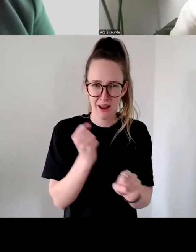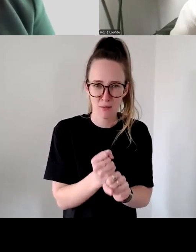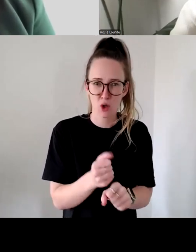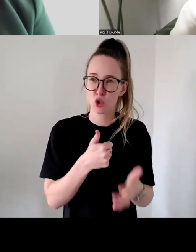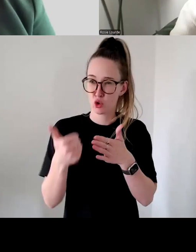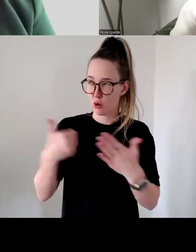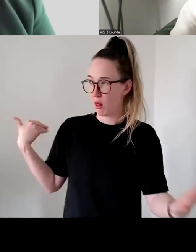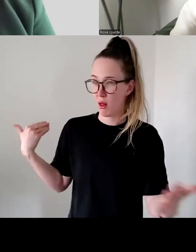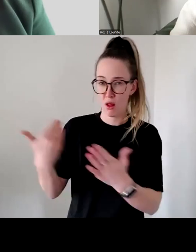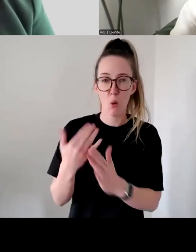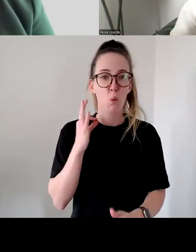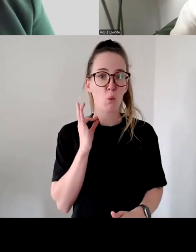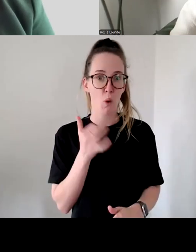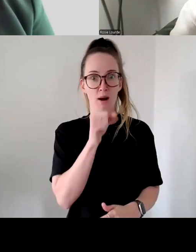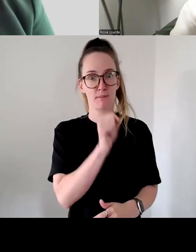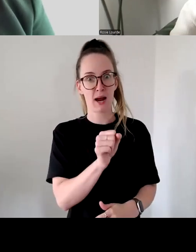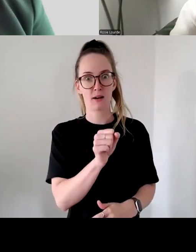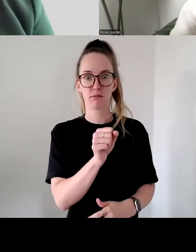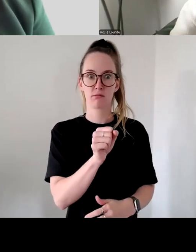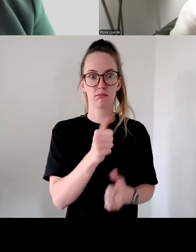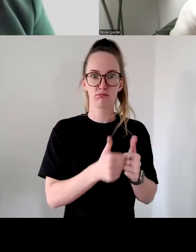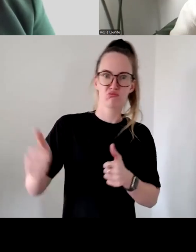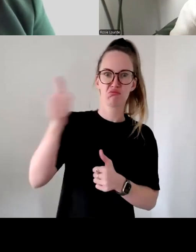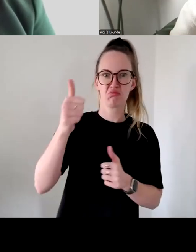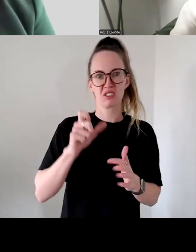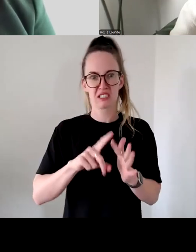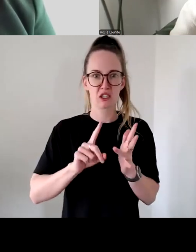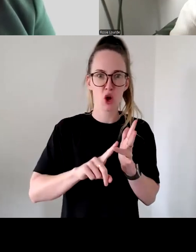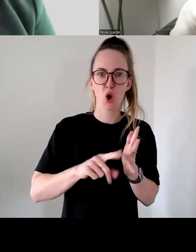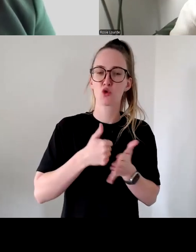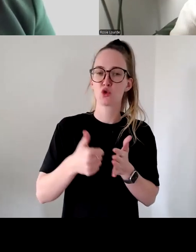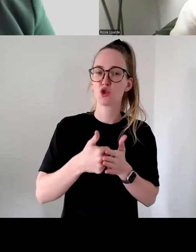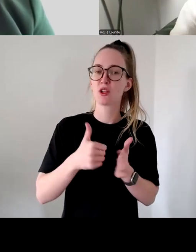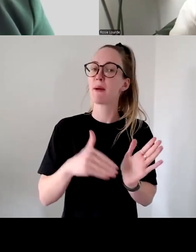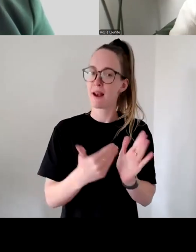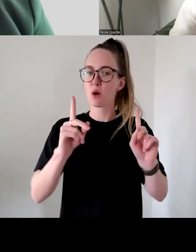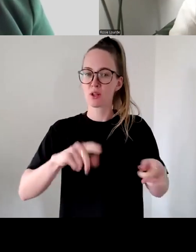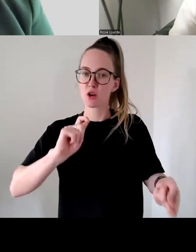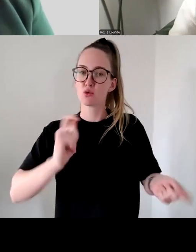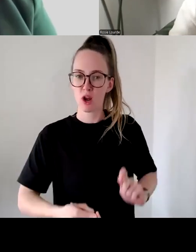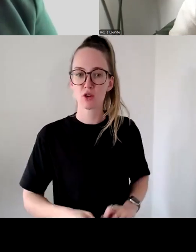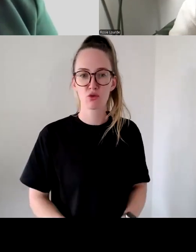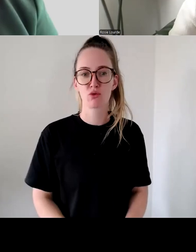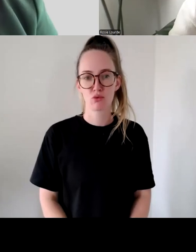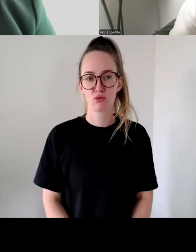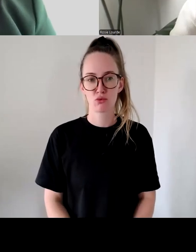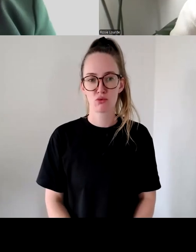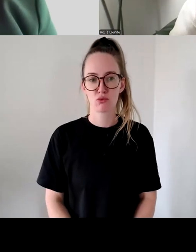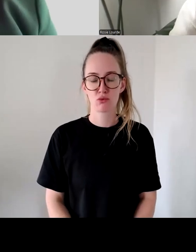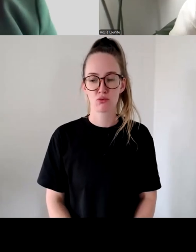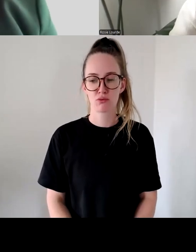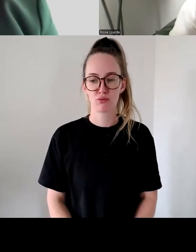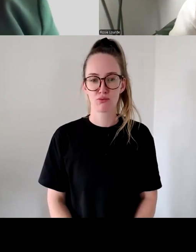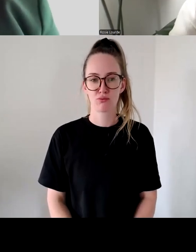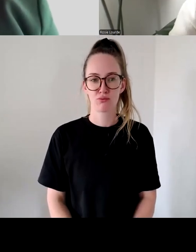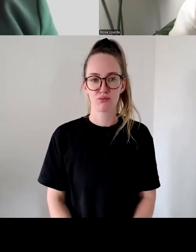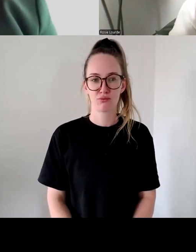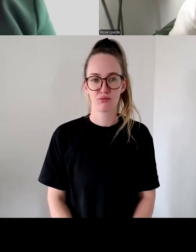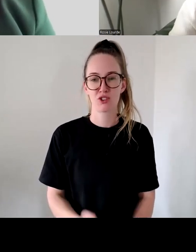the show. But that is changing too. So yes, I think-- thank you Rosie,